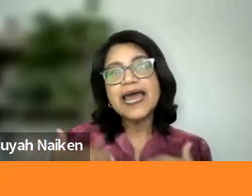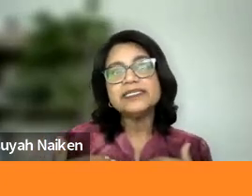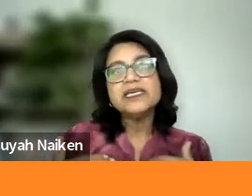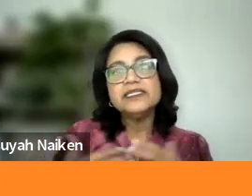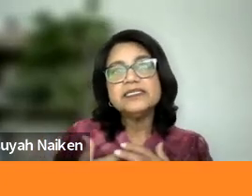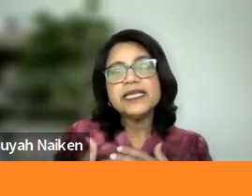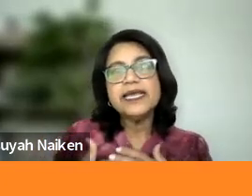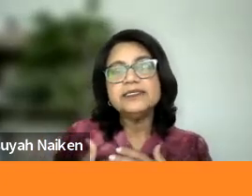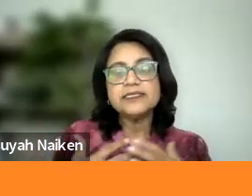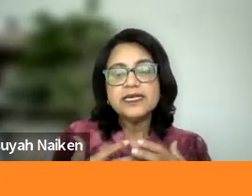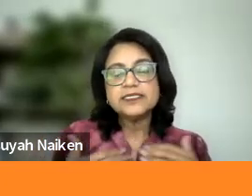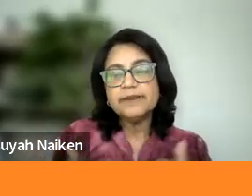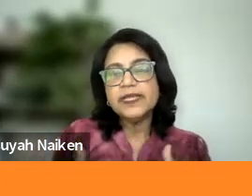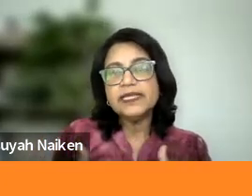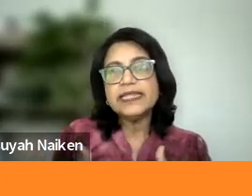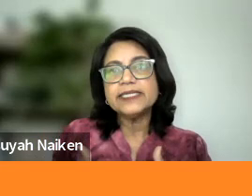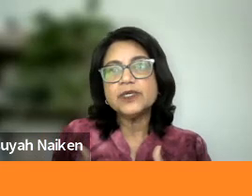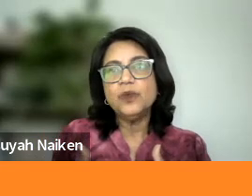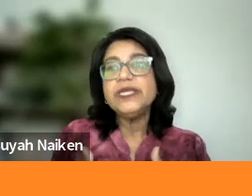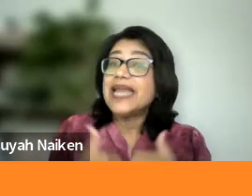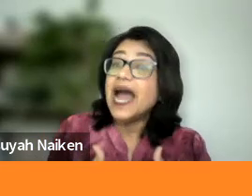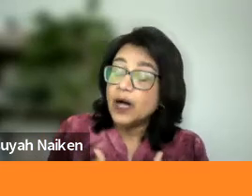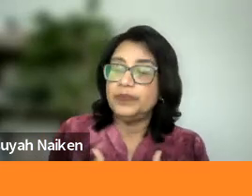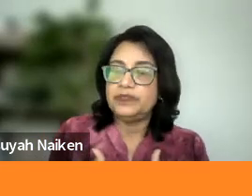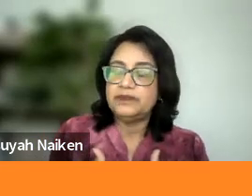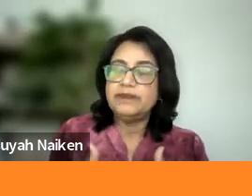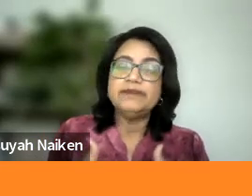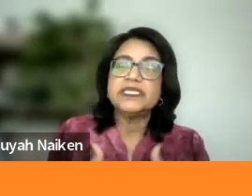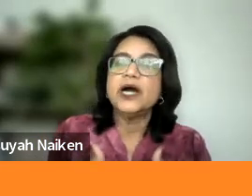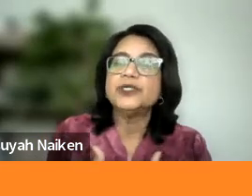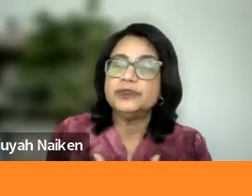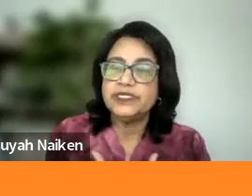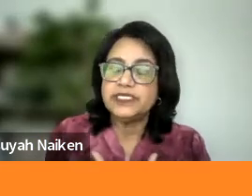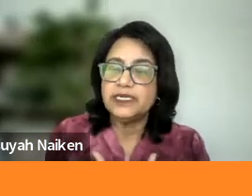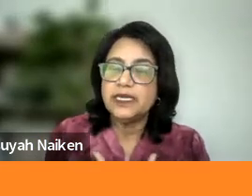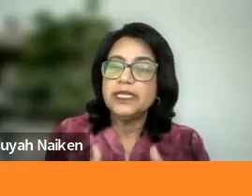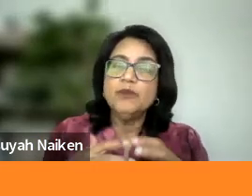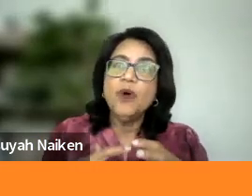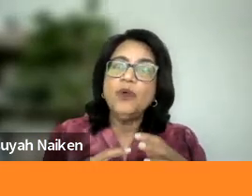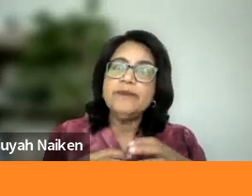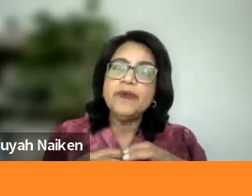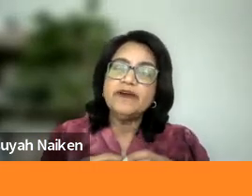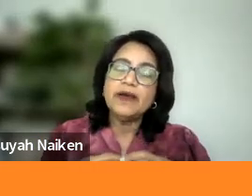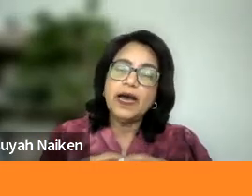This shift in the community to starten gauging around cultures with disabilities, not seeing it as something to be embarrassed about, to feel shame and blame around.